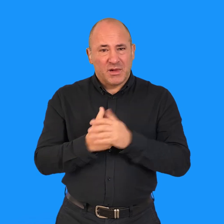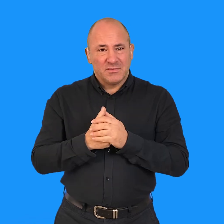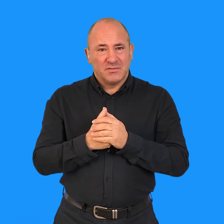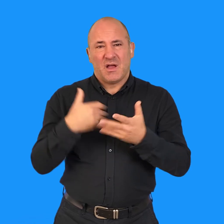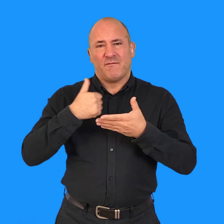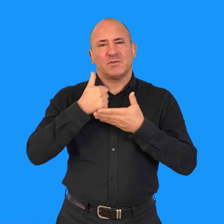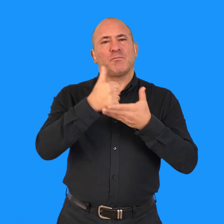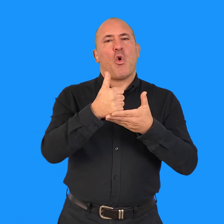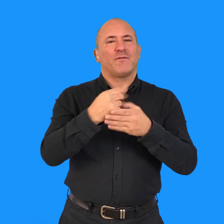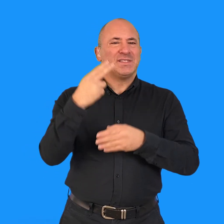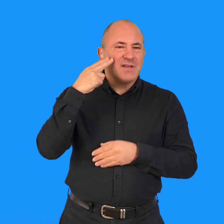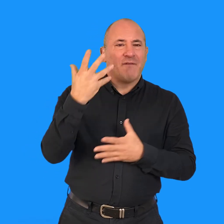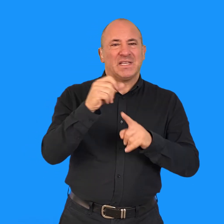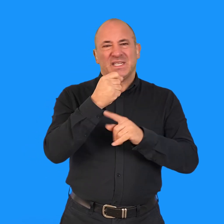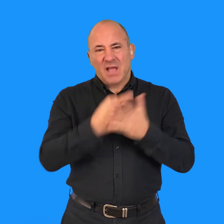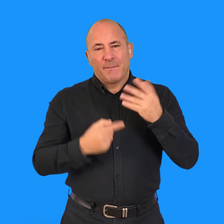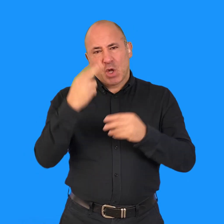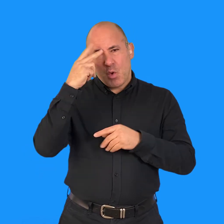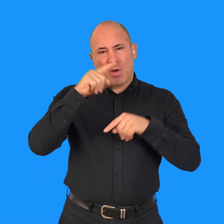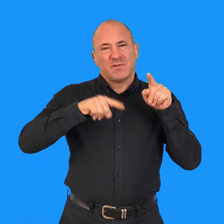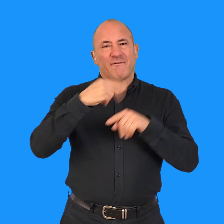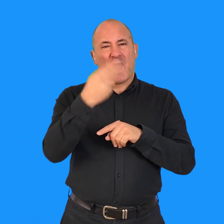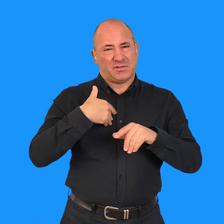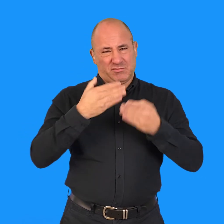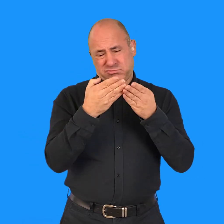our trustees are all disabled,